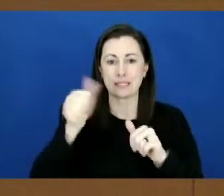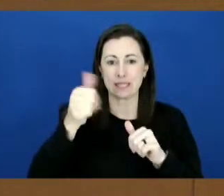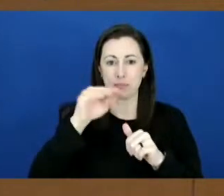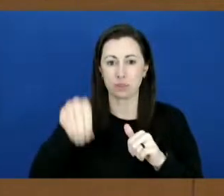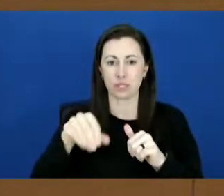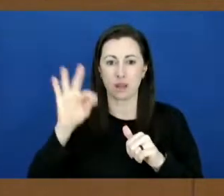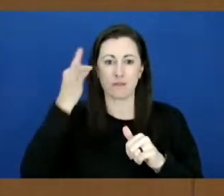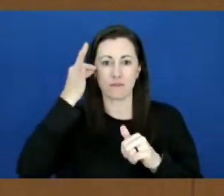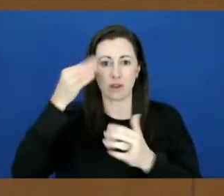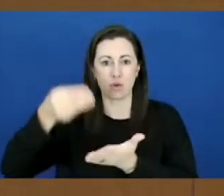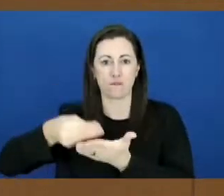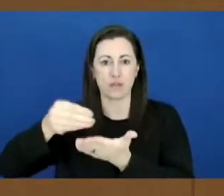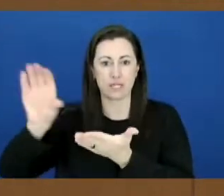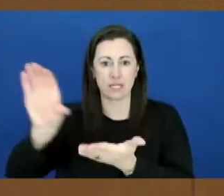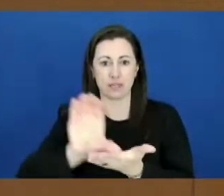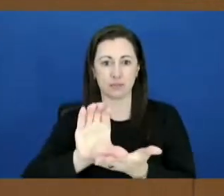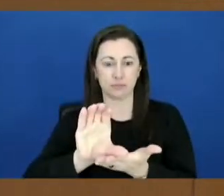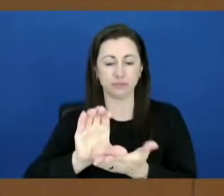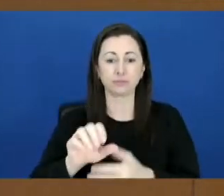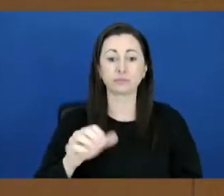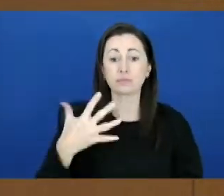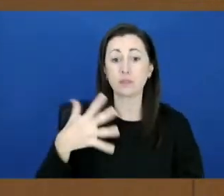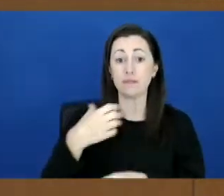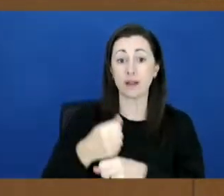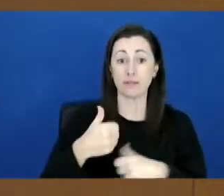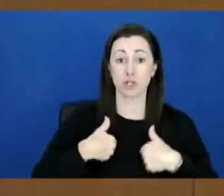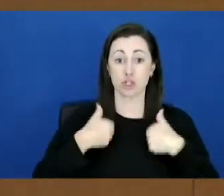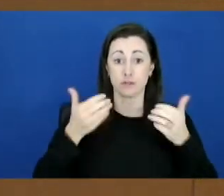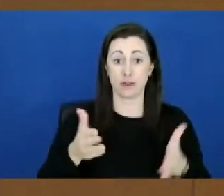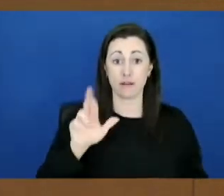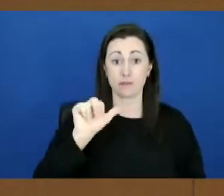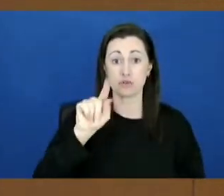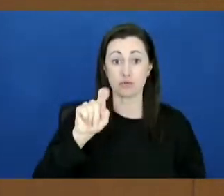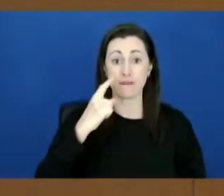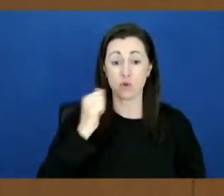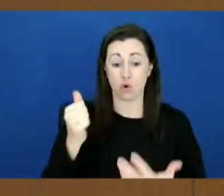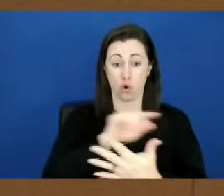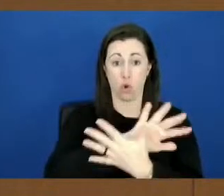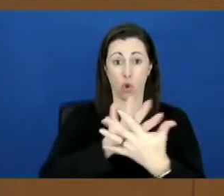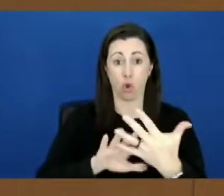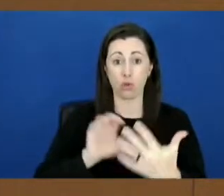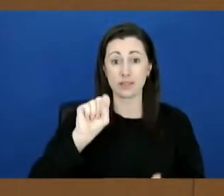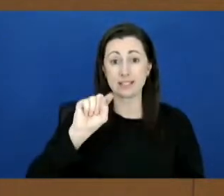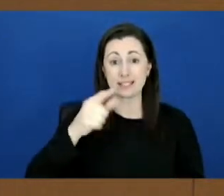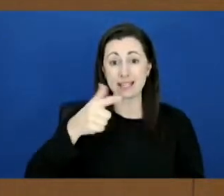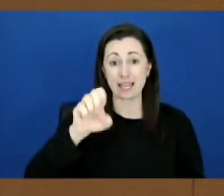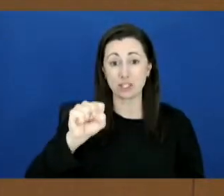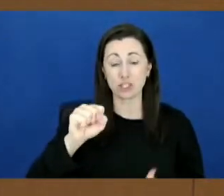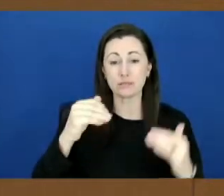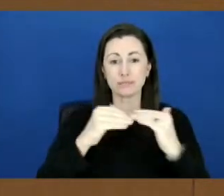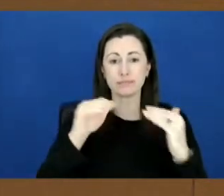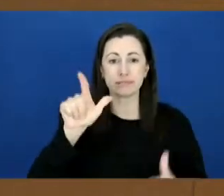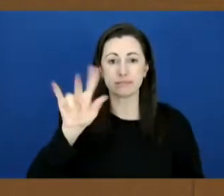WE RECEIVE LESS THAN 10% OF THE